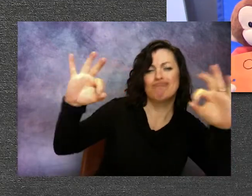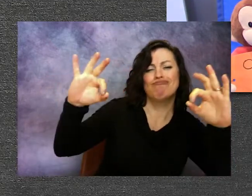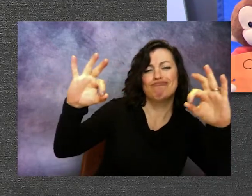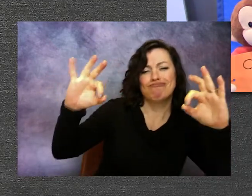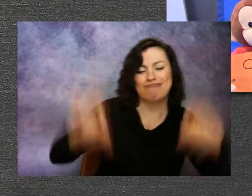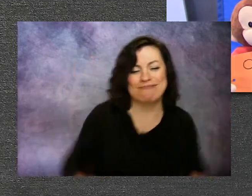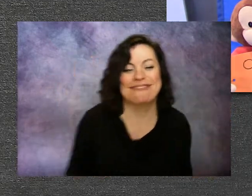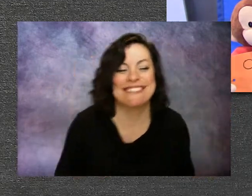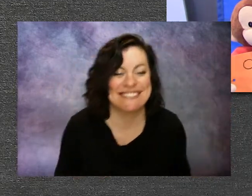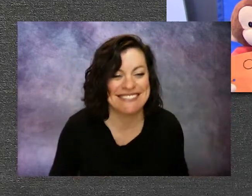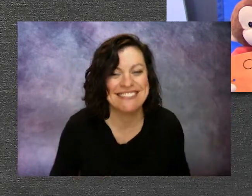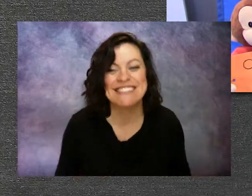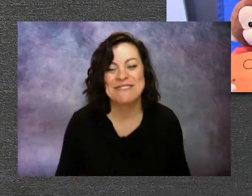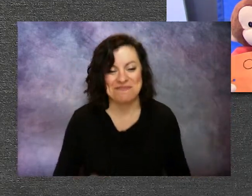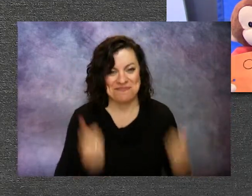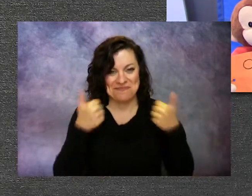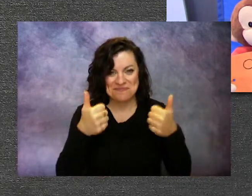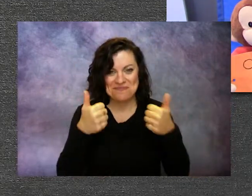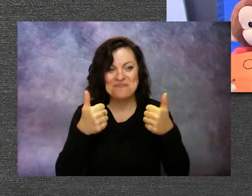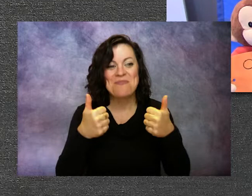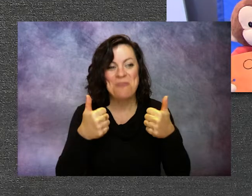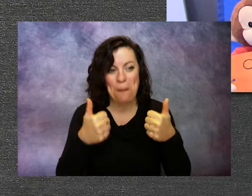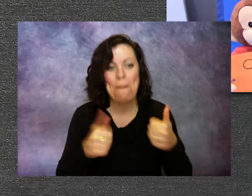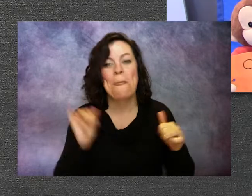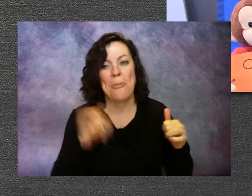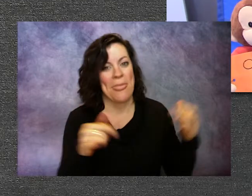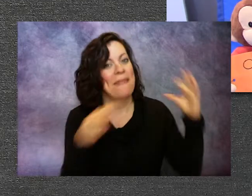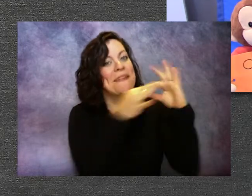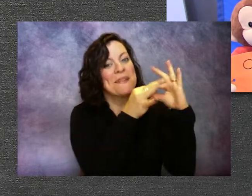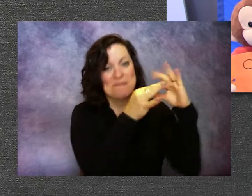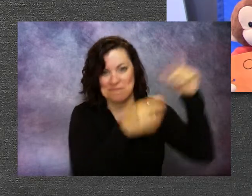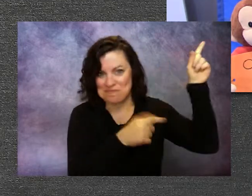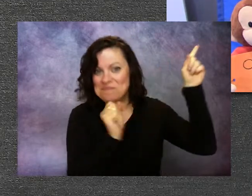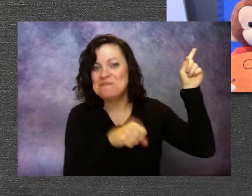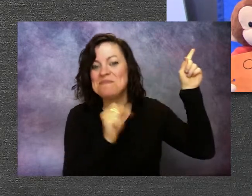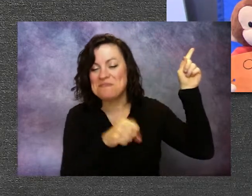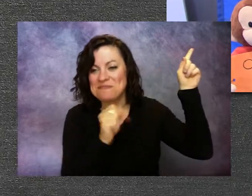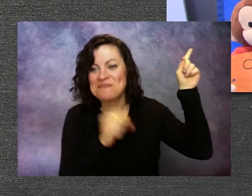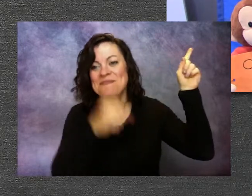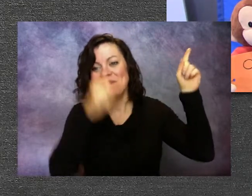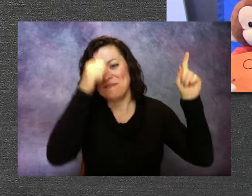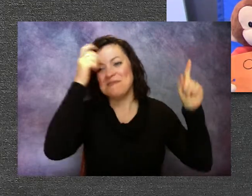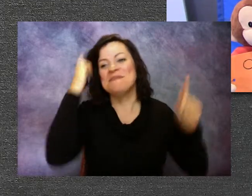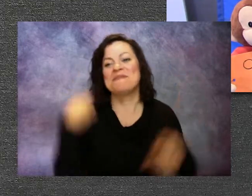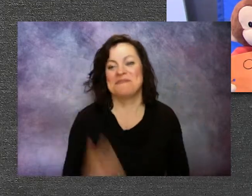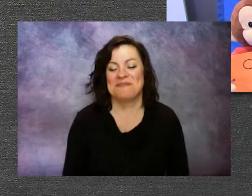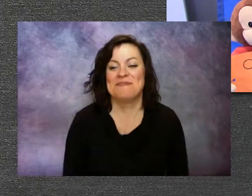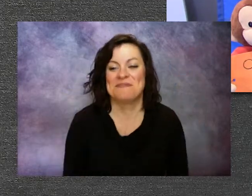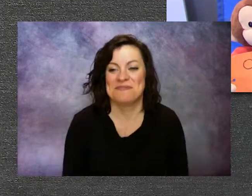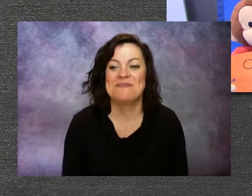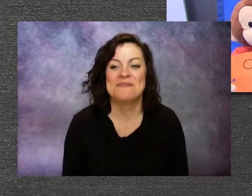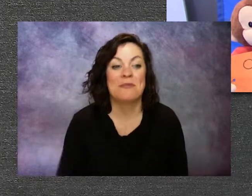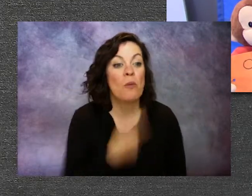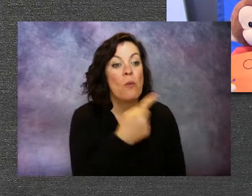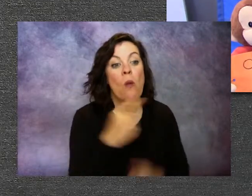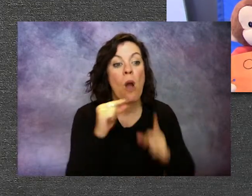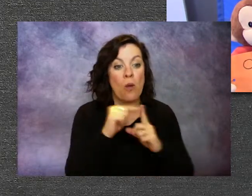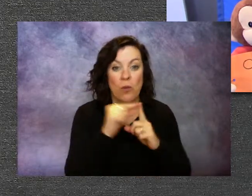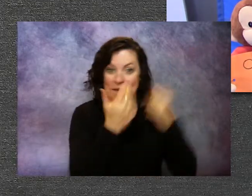Yay, George. All right, so, now we no longer need to look at that one as one of our answers. So, let's go on to the next one.